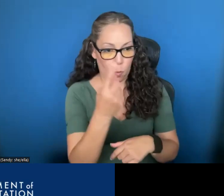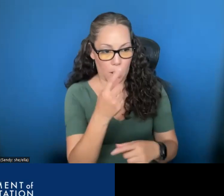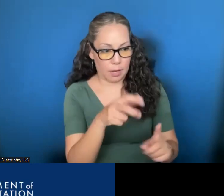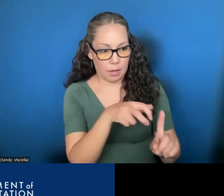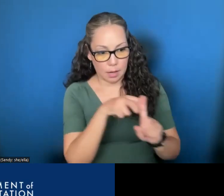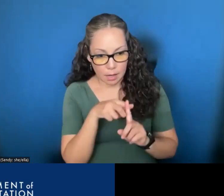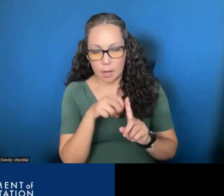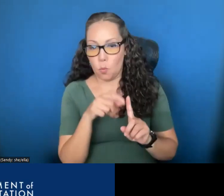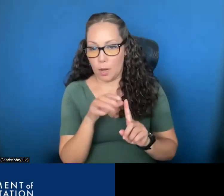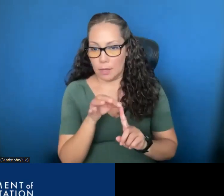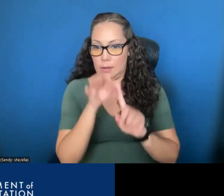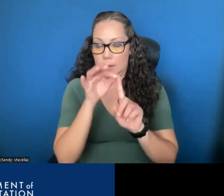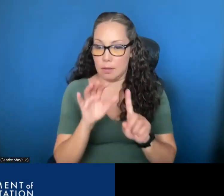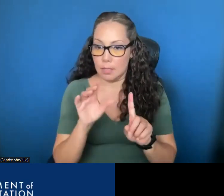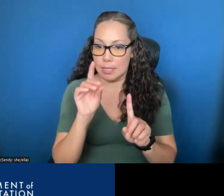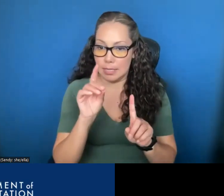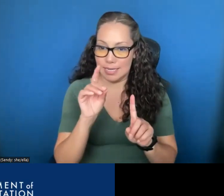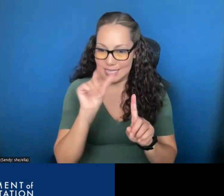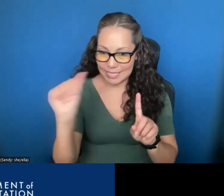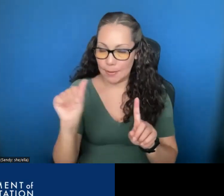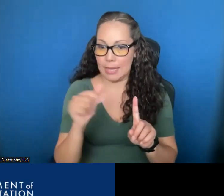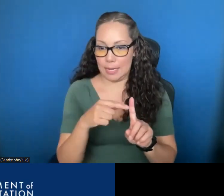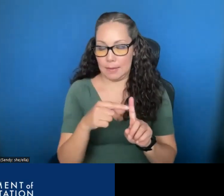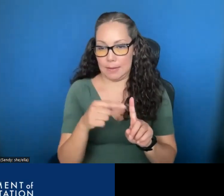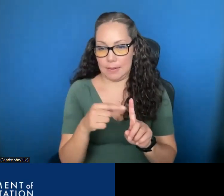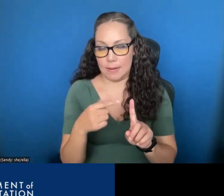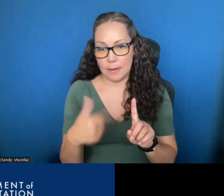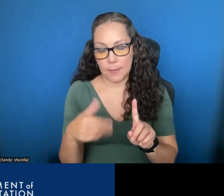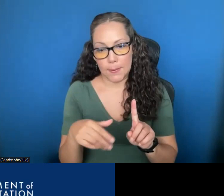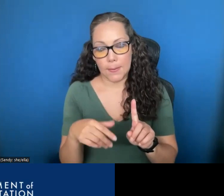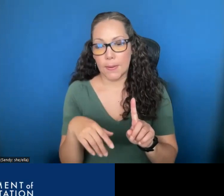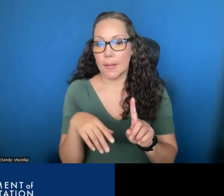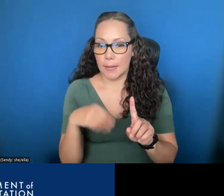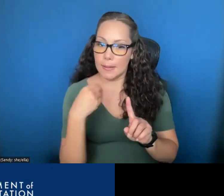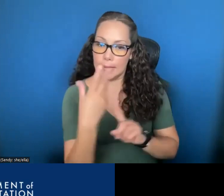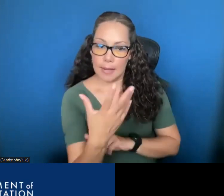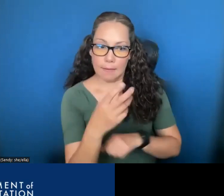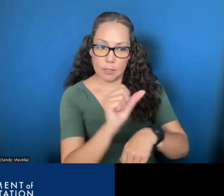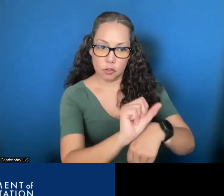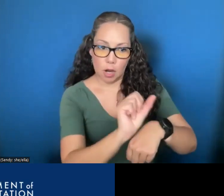disabilities with a significant disability gainfully employed and off of disability